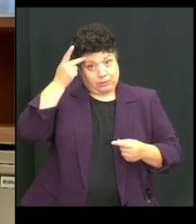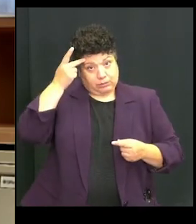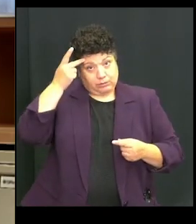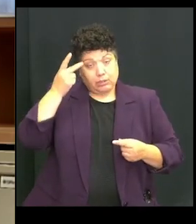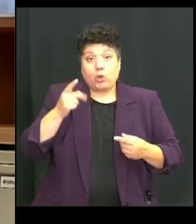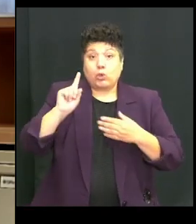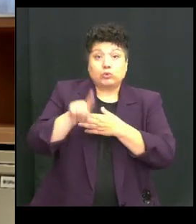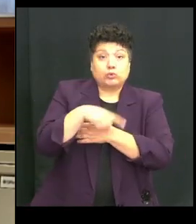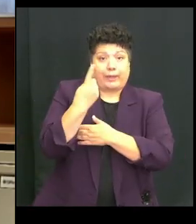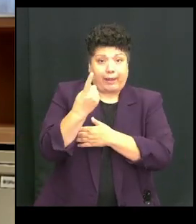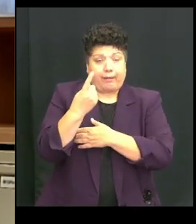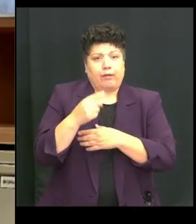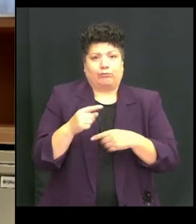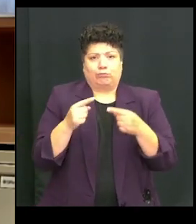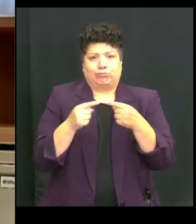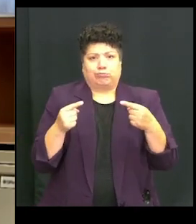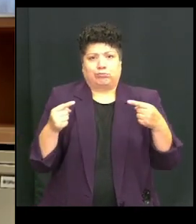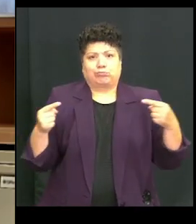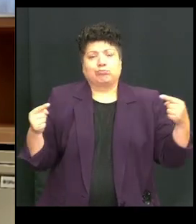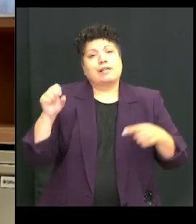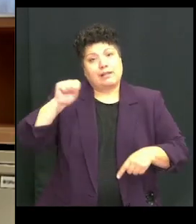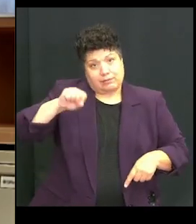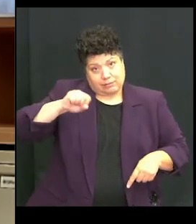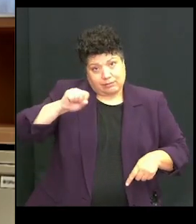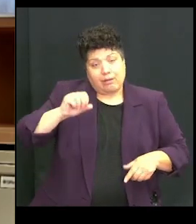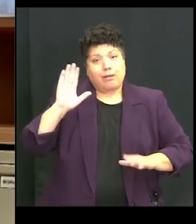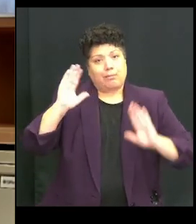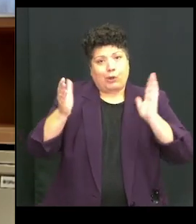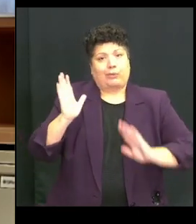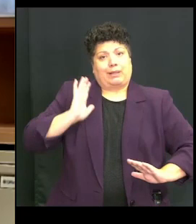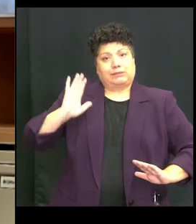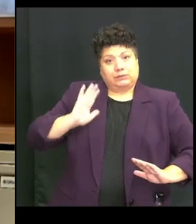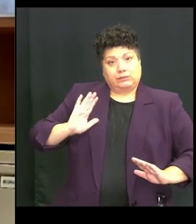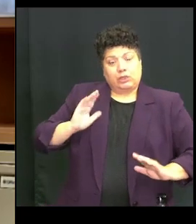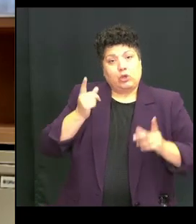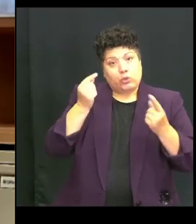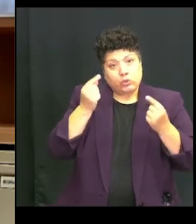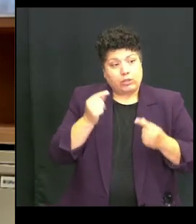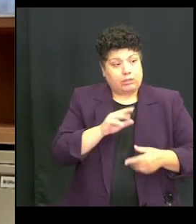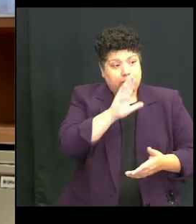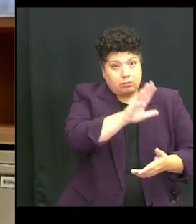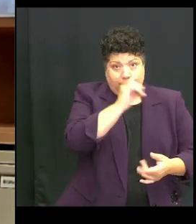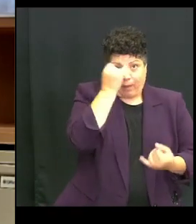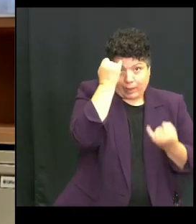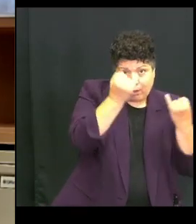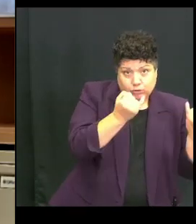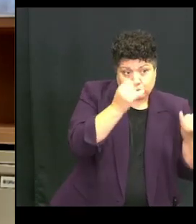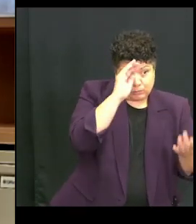So if you could find ways of meeting people where they are, and trying to persuade them,